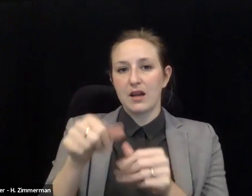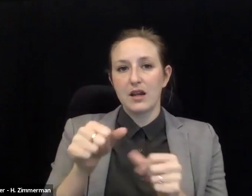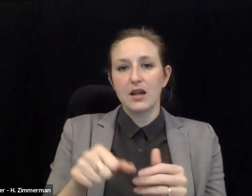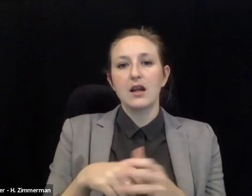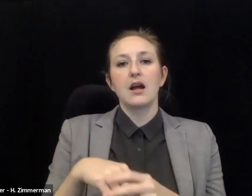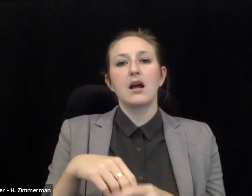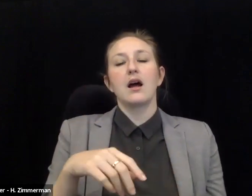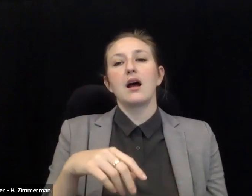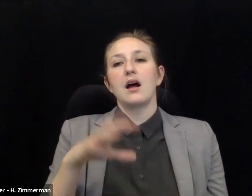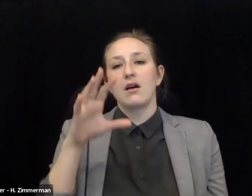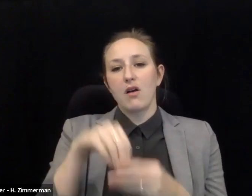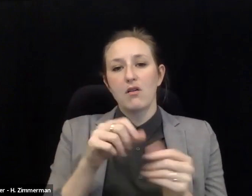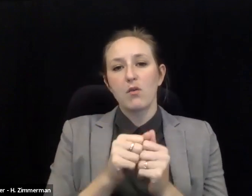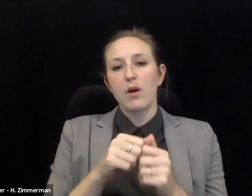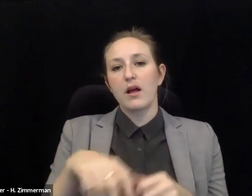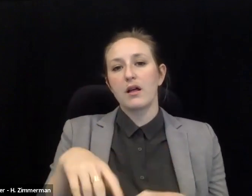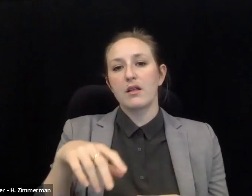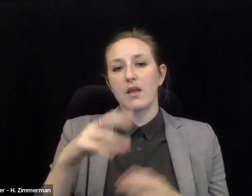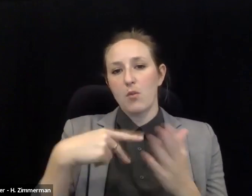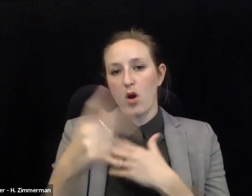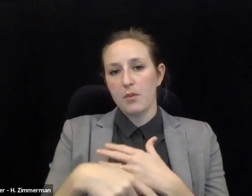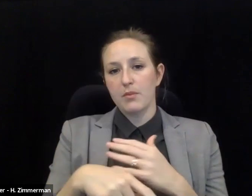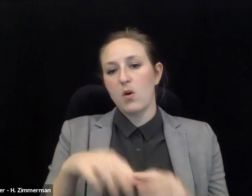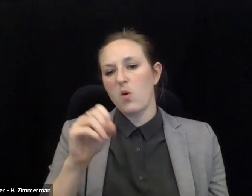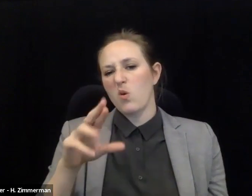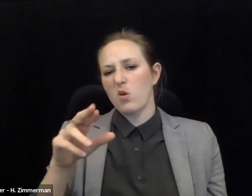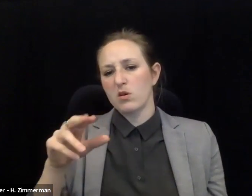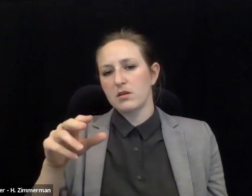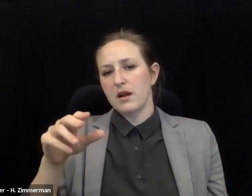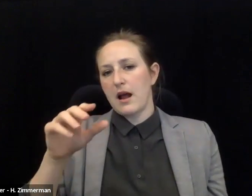Iraqi young leaders exchange program or IYLEP. Currently our